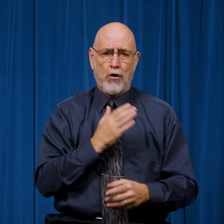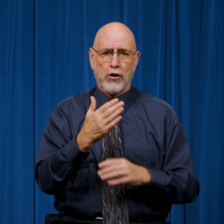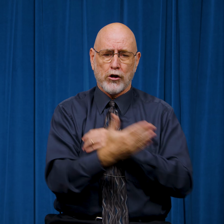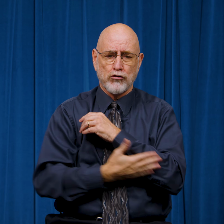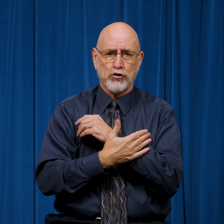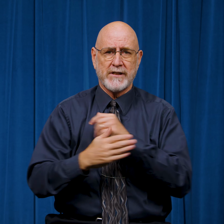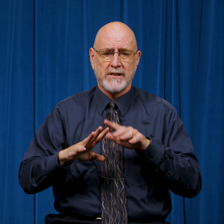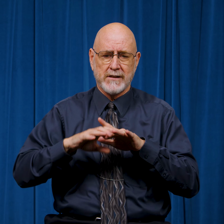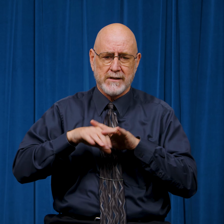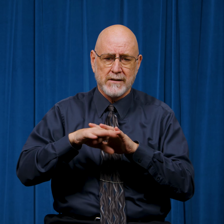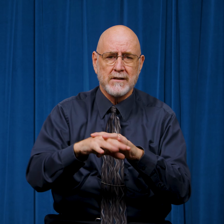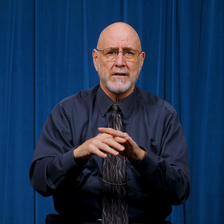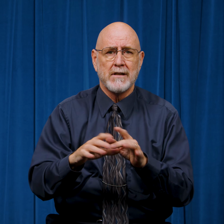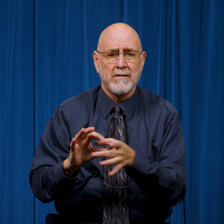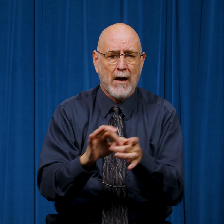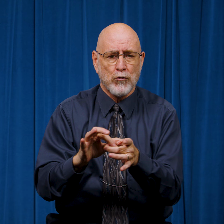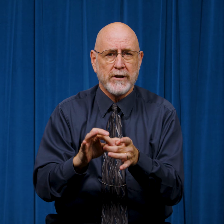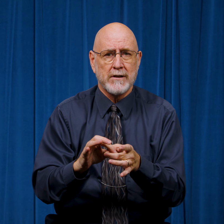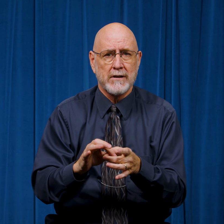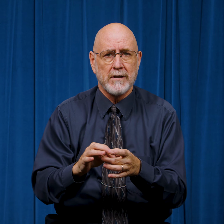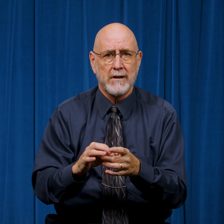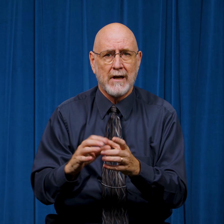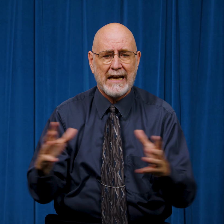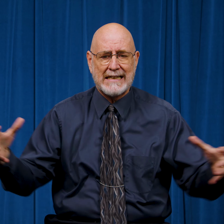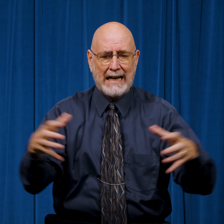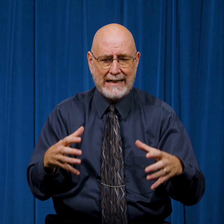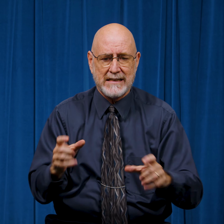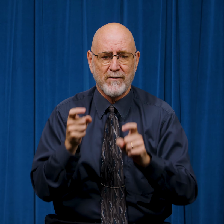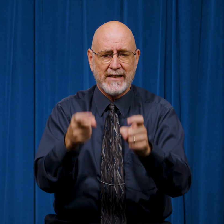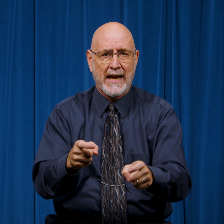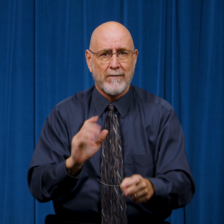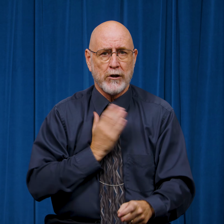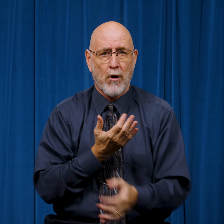or collectively gave to our current freedom.